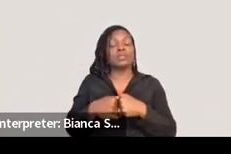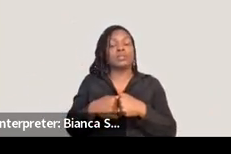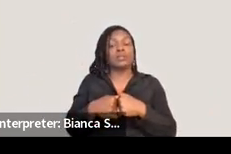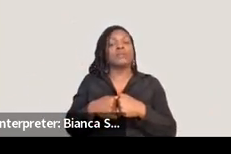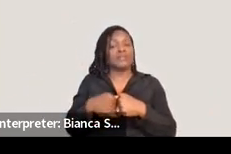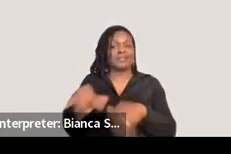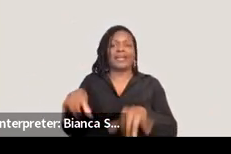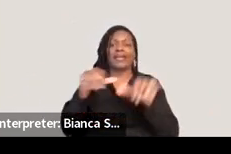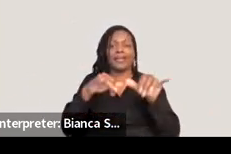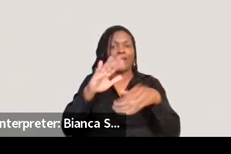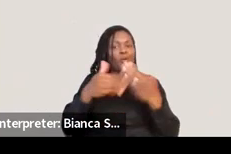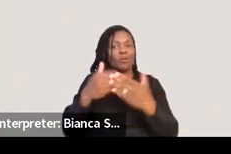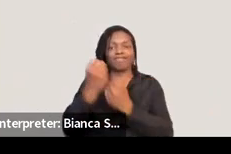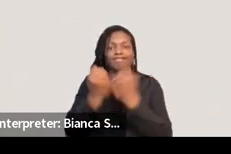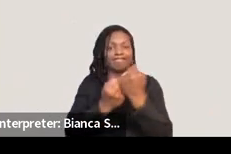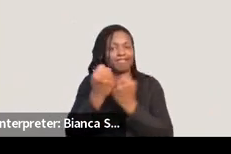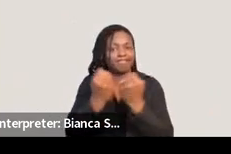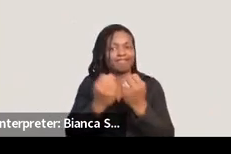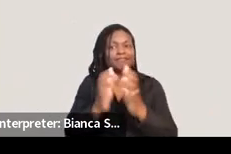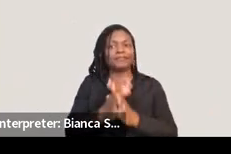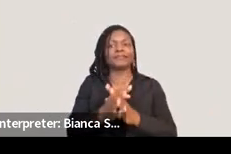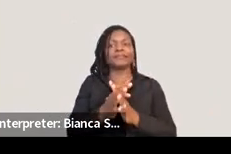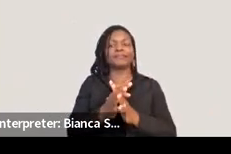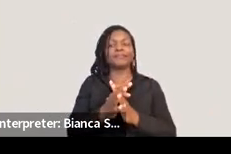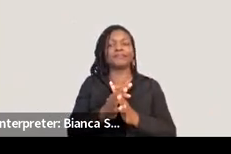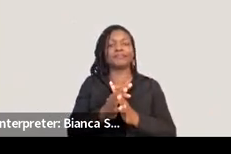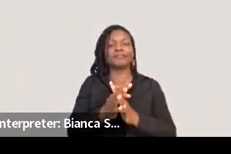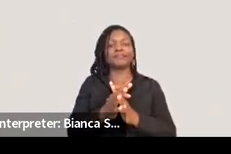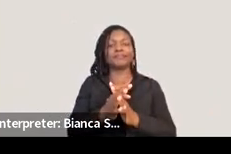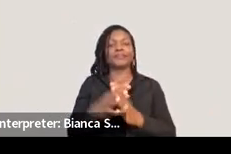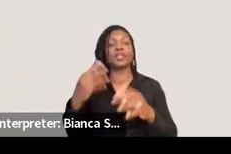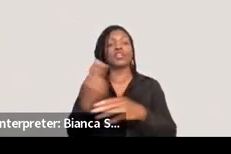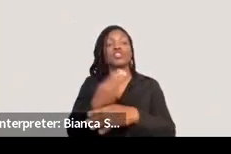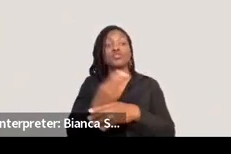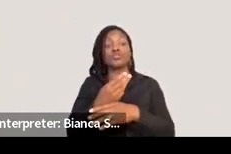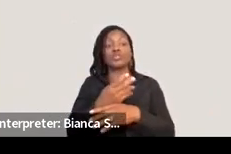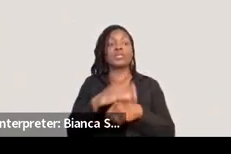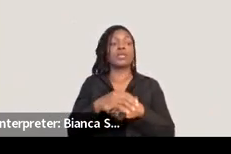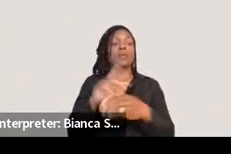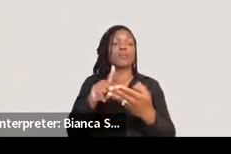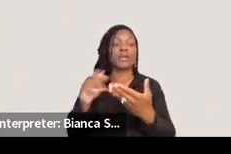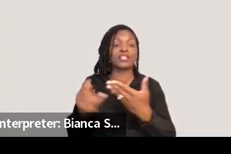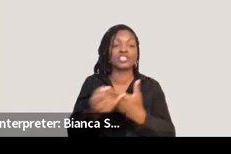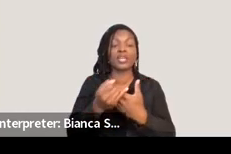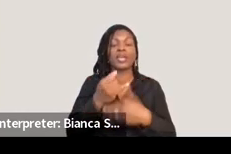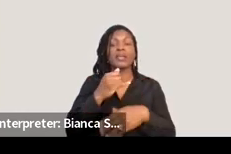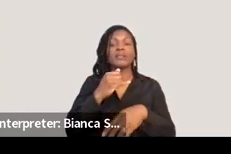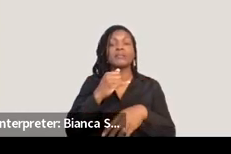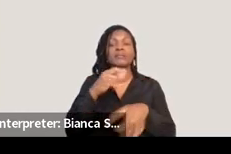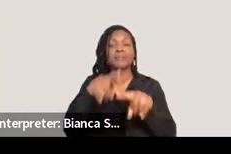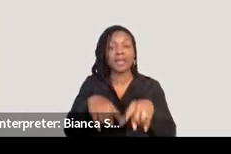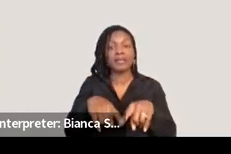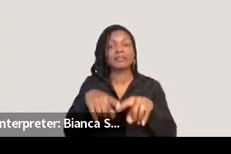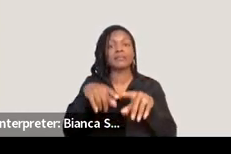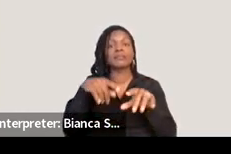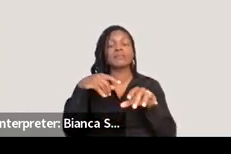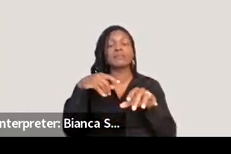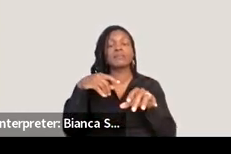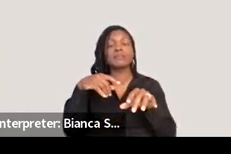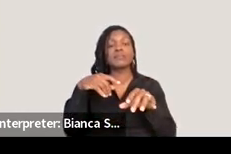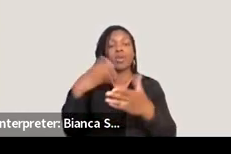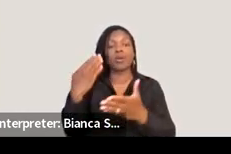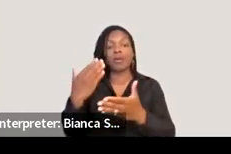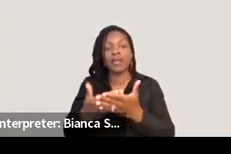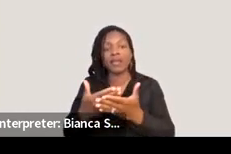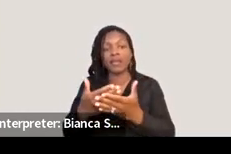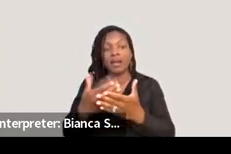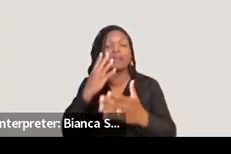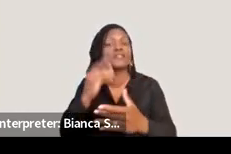And how does using project based. Experience learning. So basically encouraging your kids to collaborate with you. Encouraging your students to collaborate you to either plan and solve the problem.